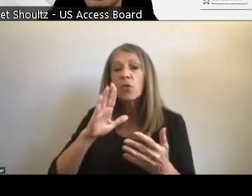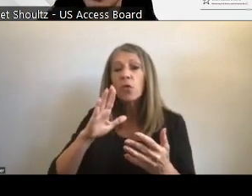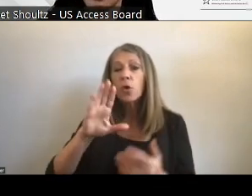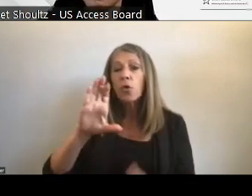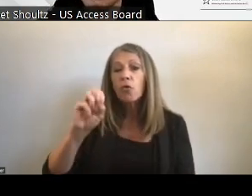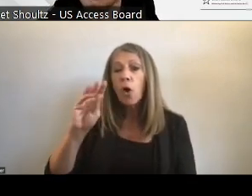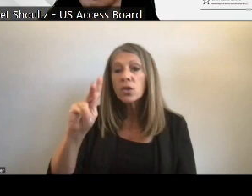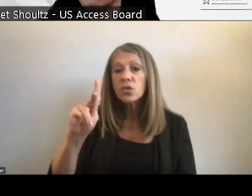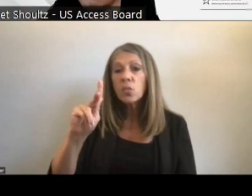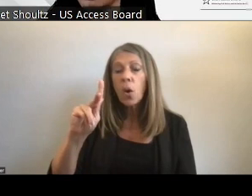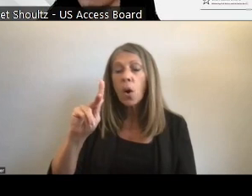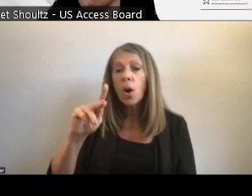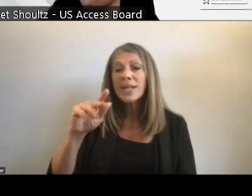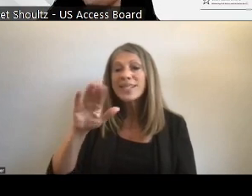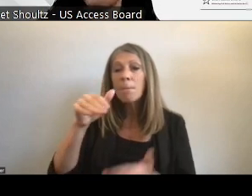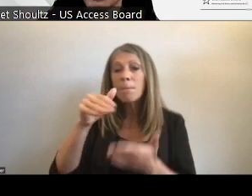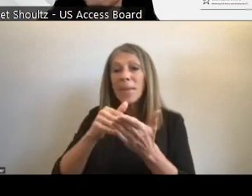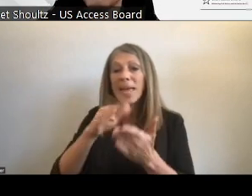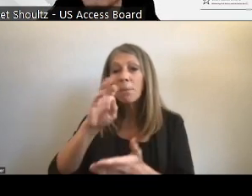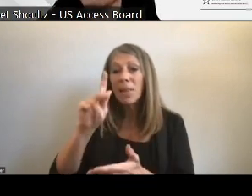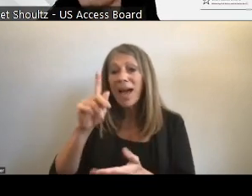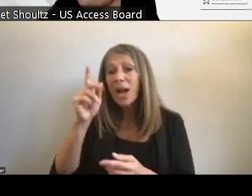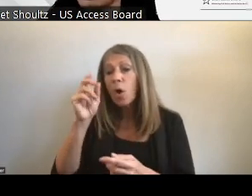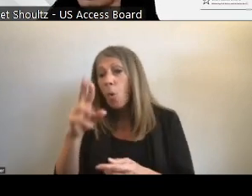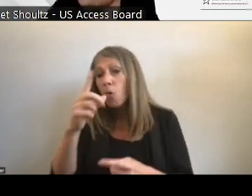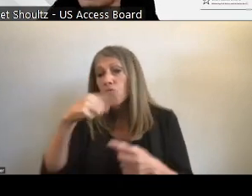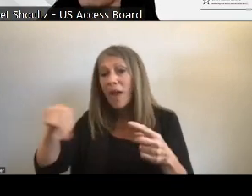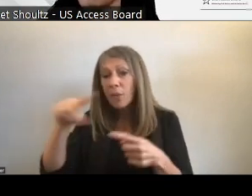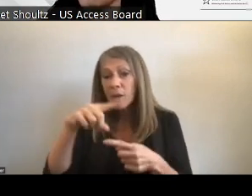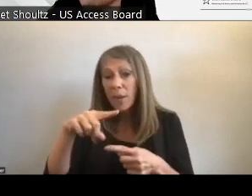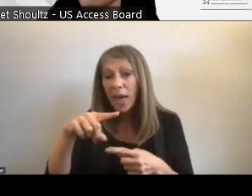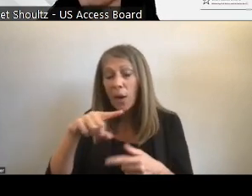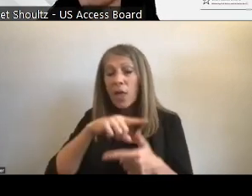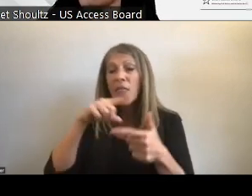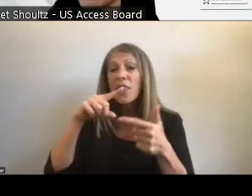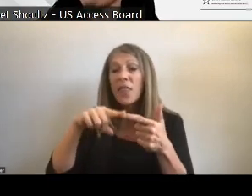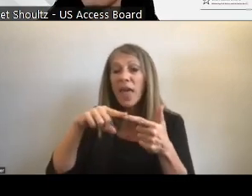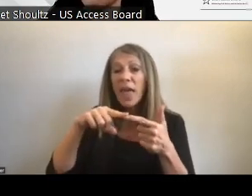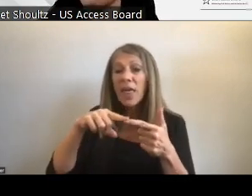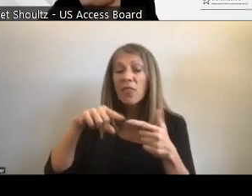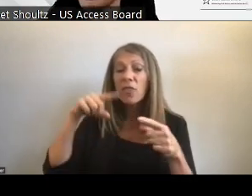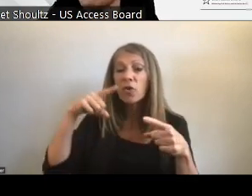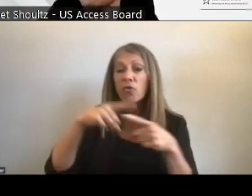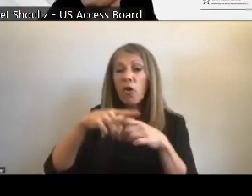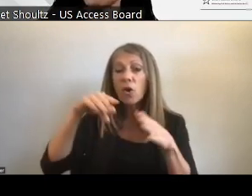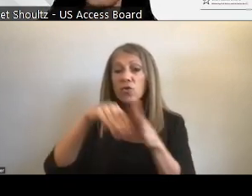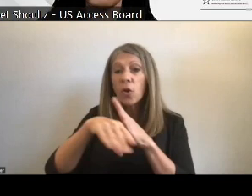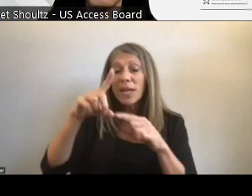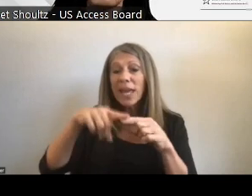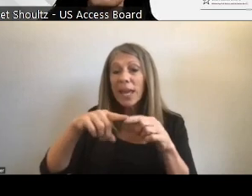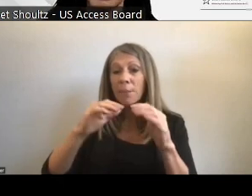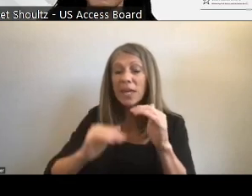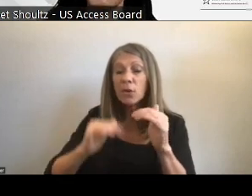mid-block or a roundabout then the cross slope can be no greater than the street grade.